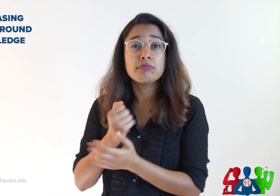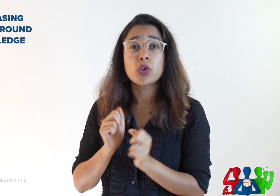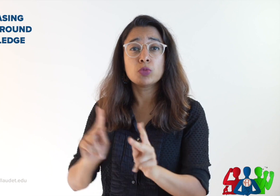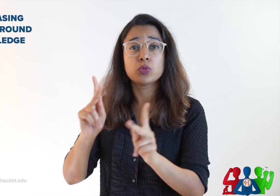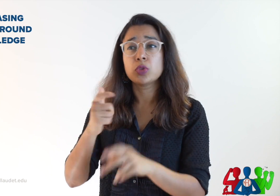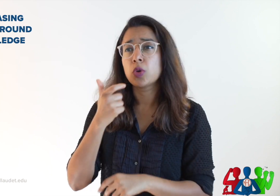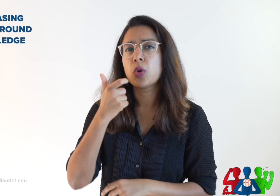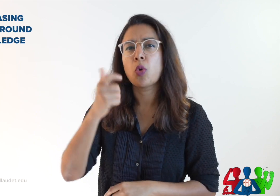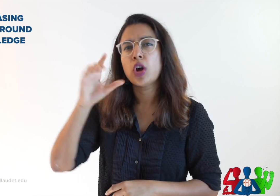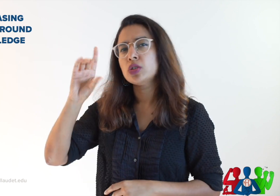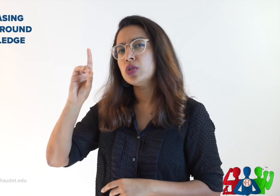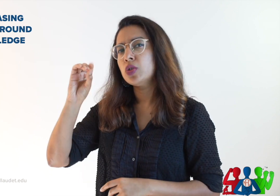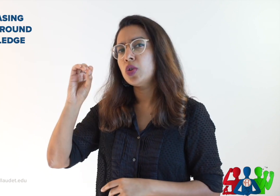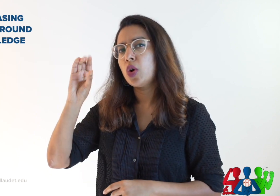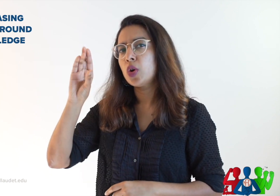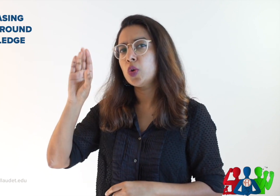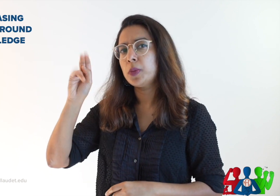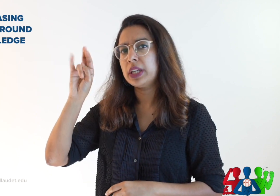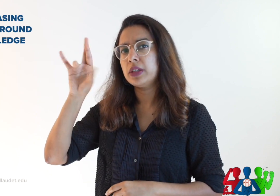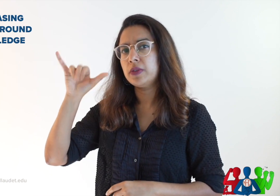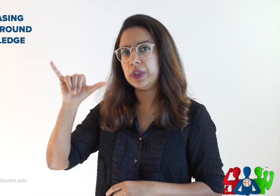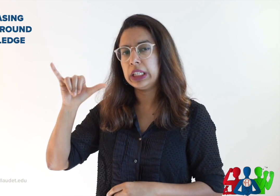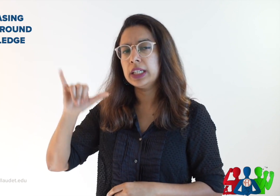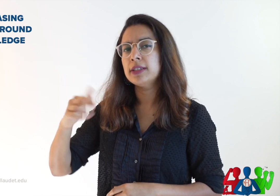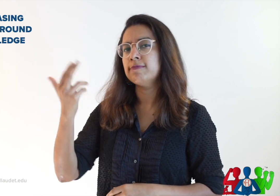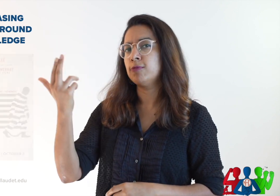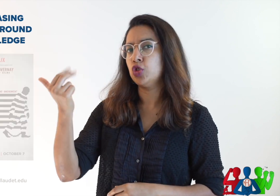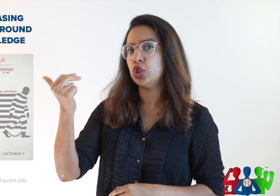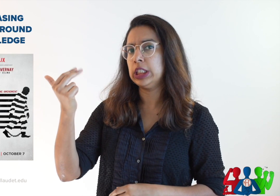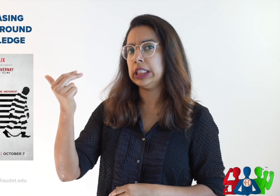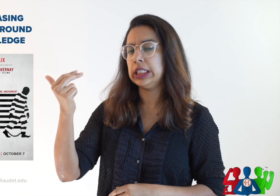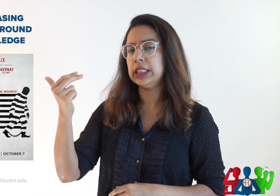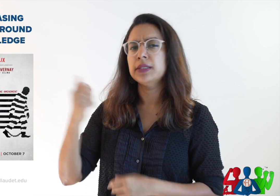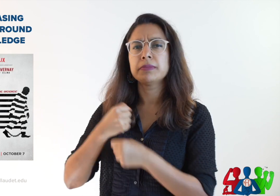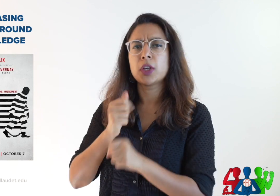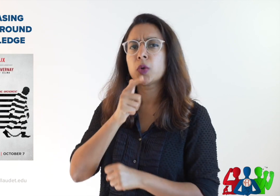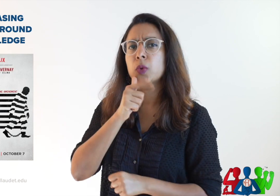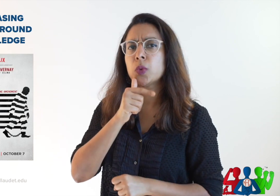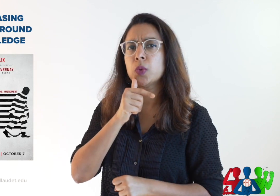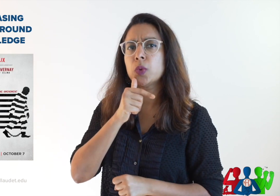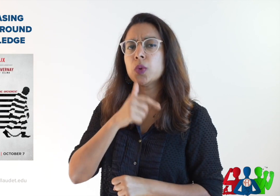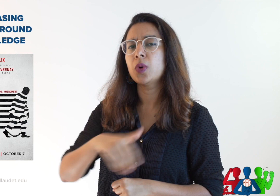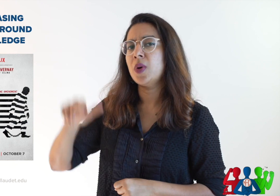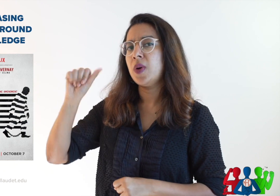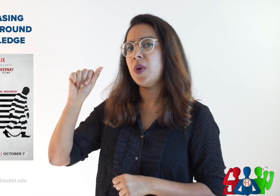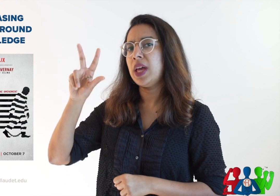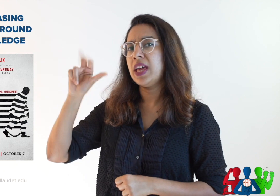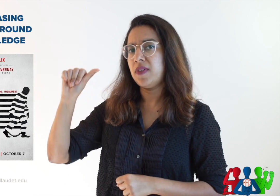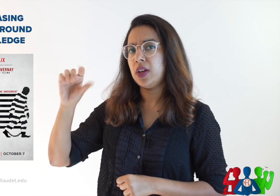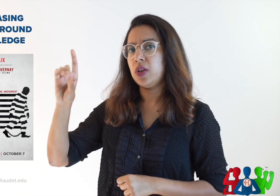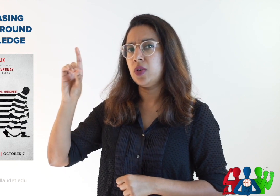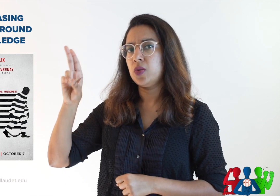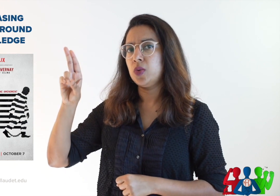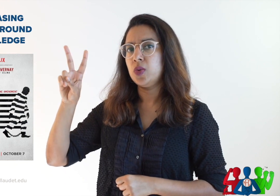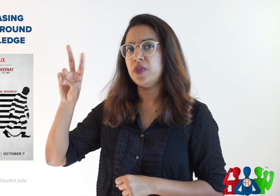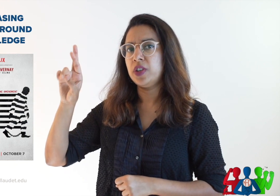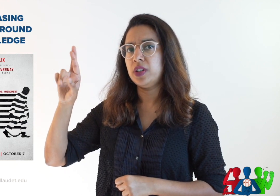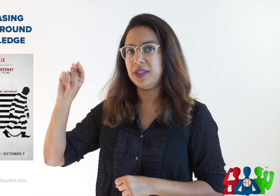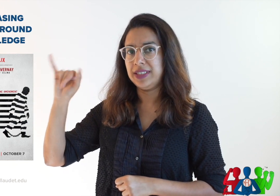The way we do this is giving students the opportunity to watch documentaries, for example, “13th,” by Ava Duvernay